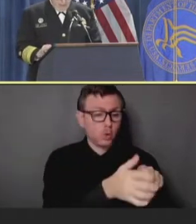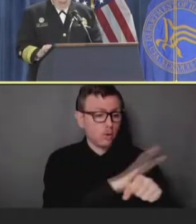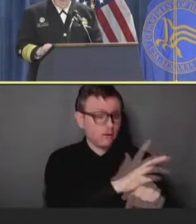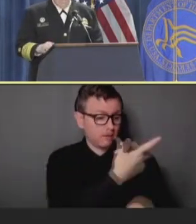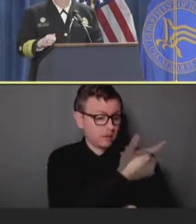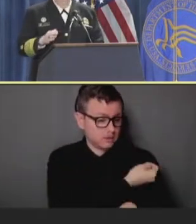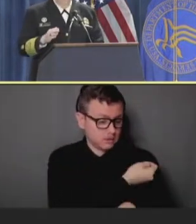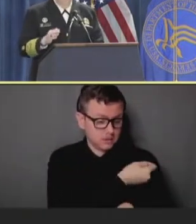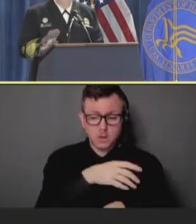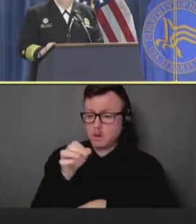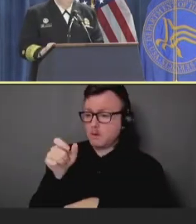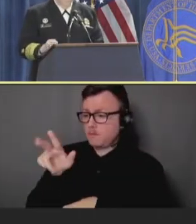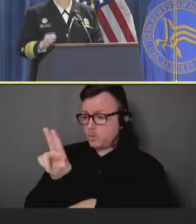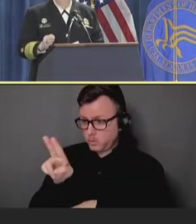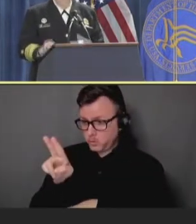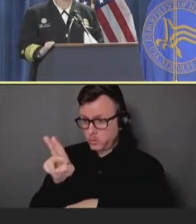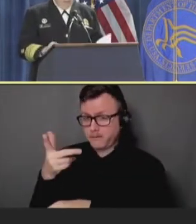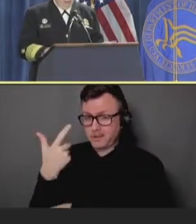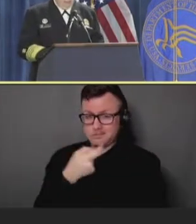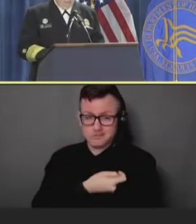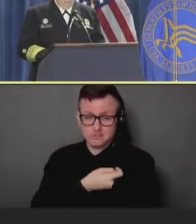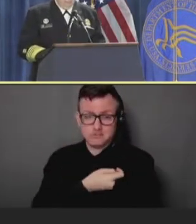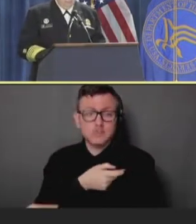could do so at the same time in the same place.